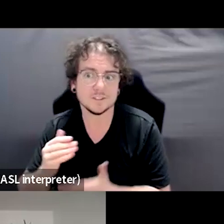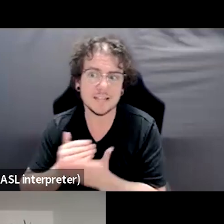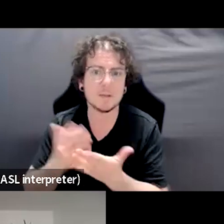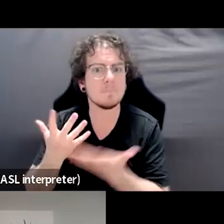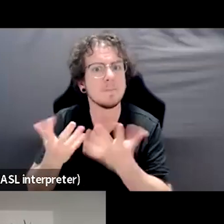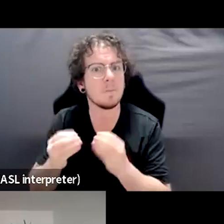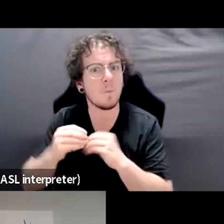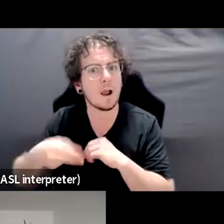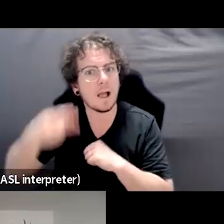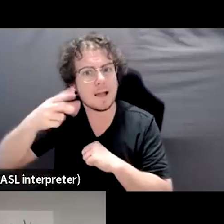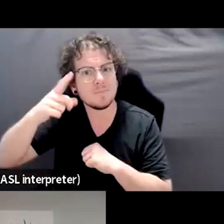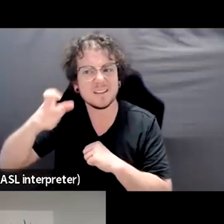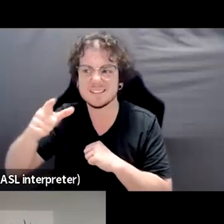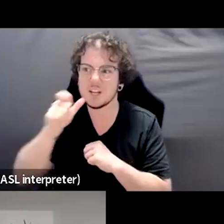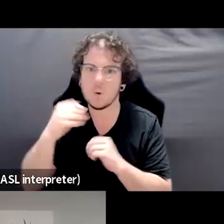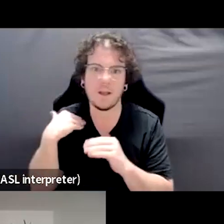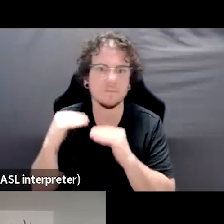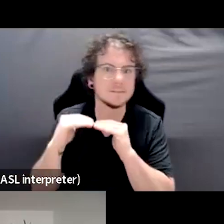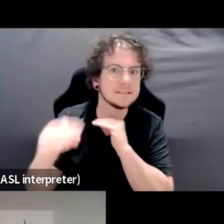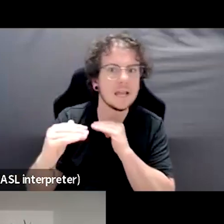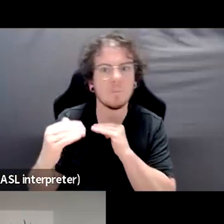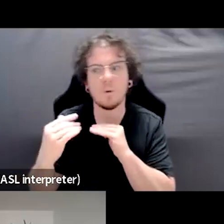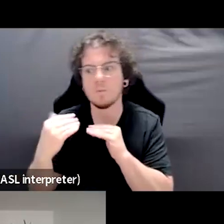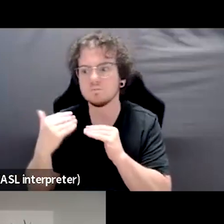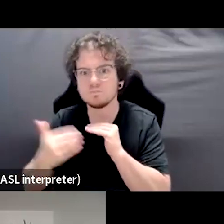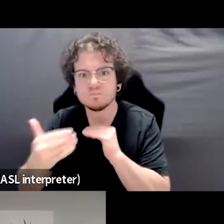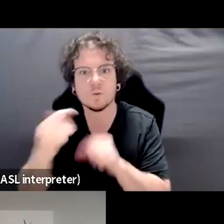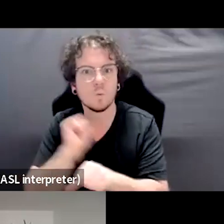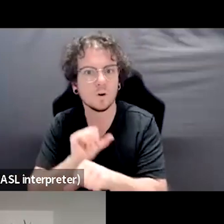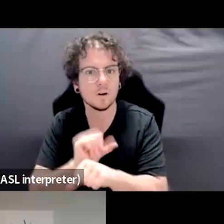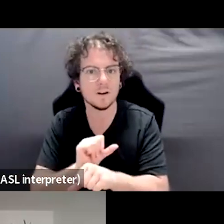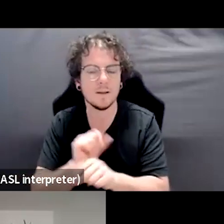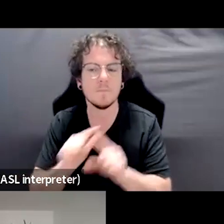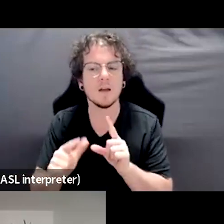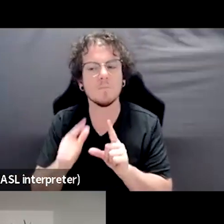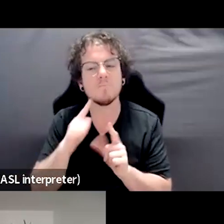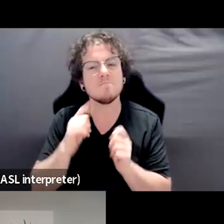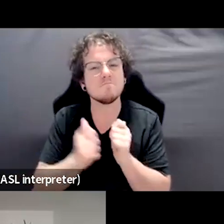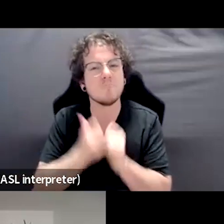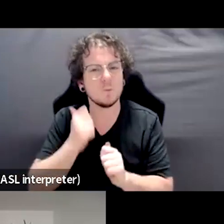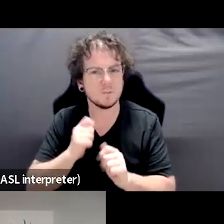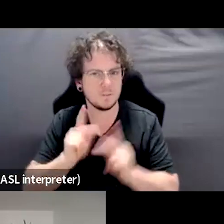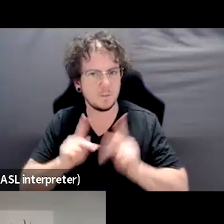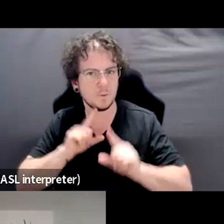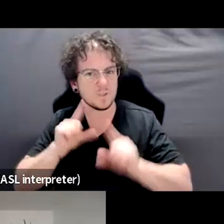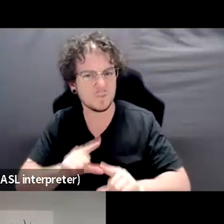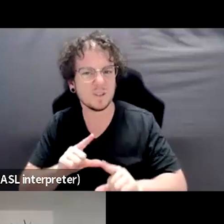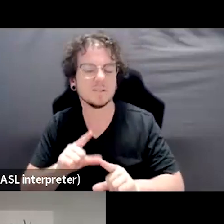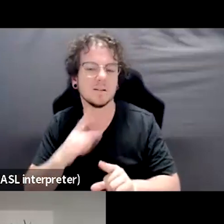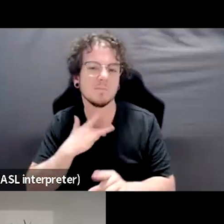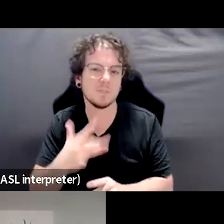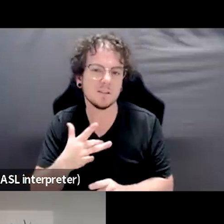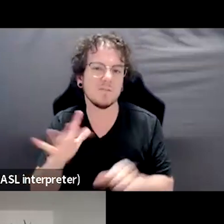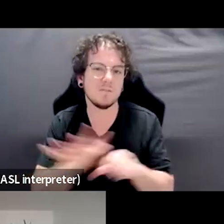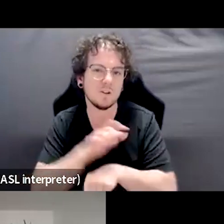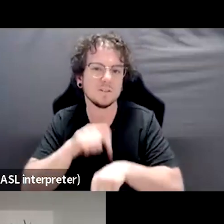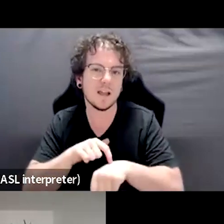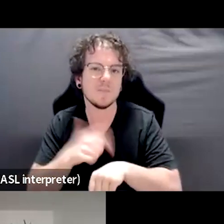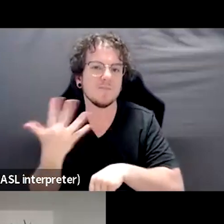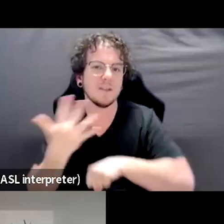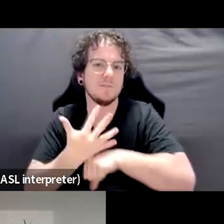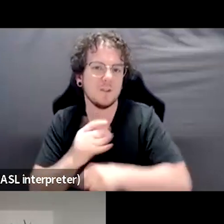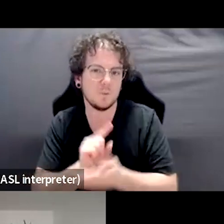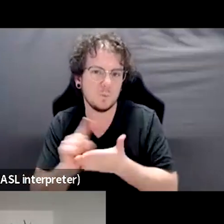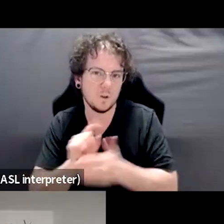not getting a stable work. But for the most part, these are for full-time five days per week work.